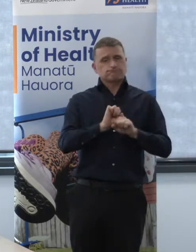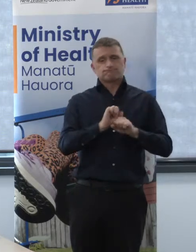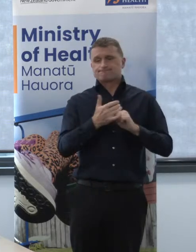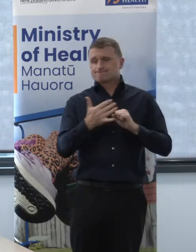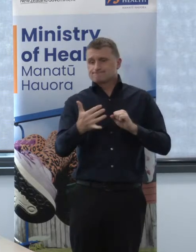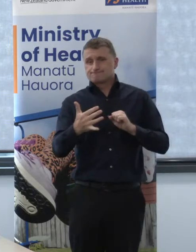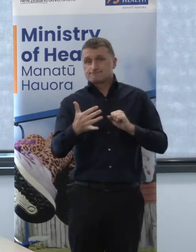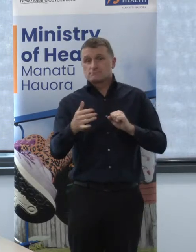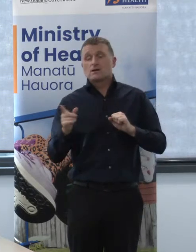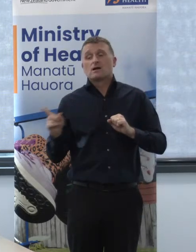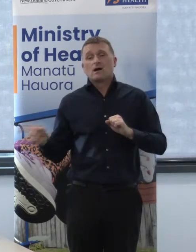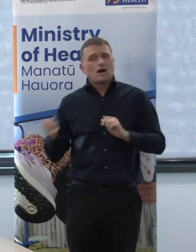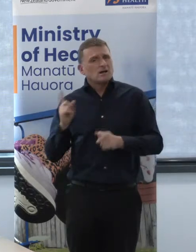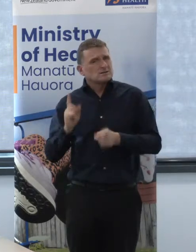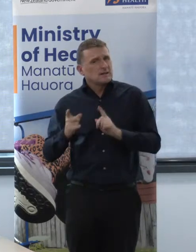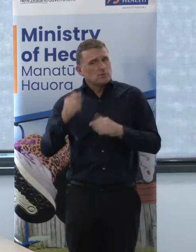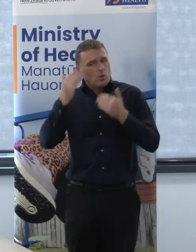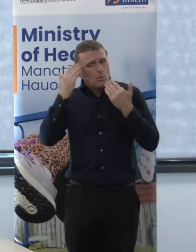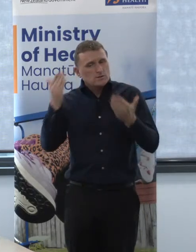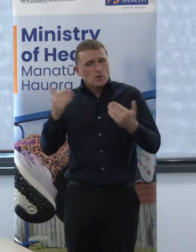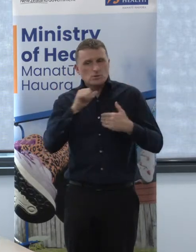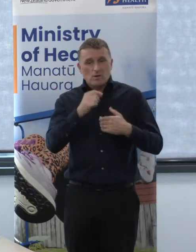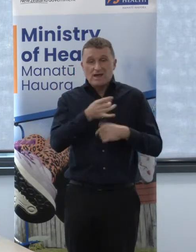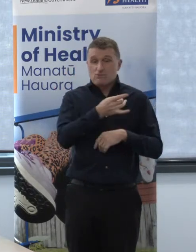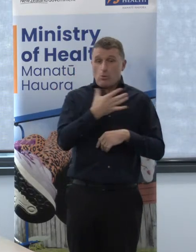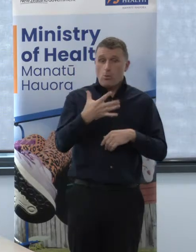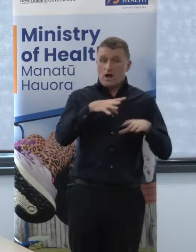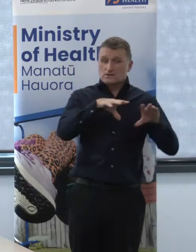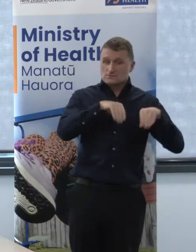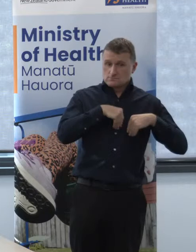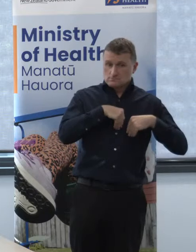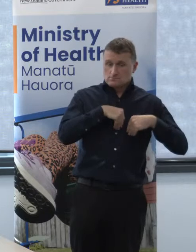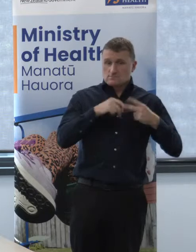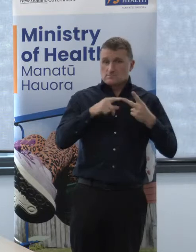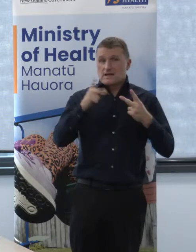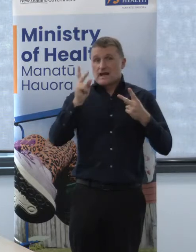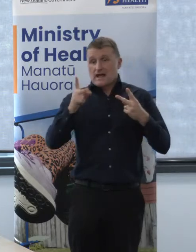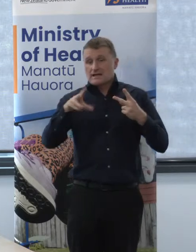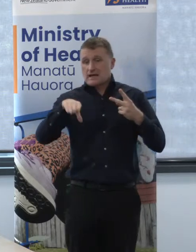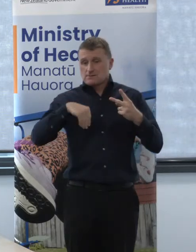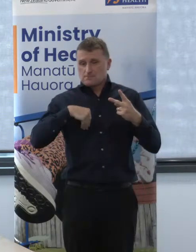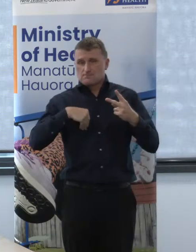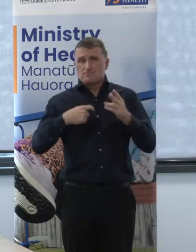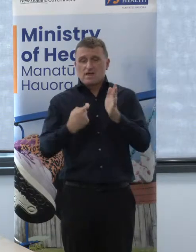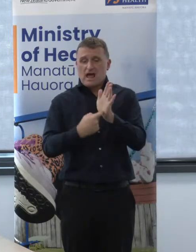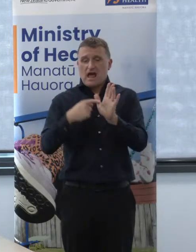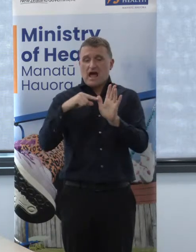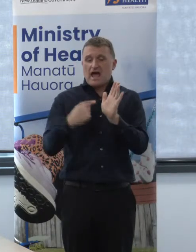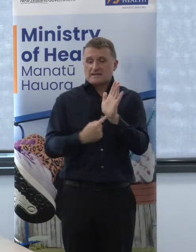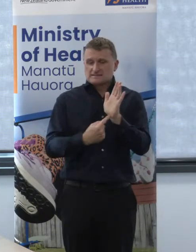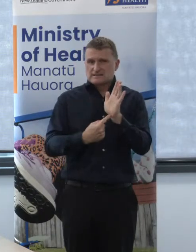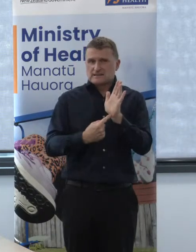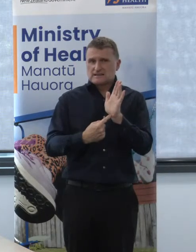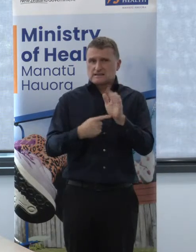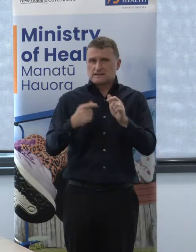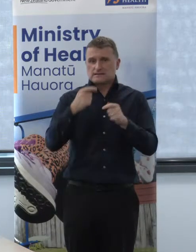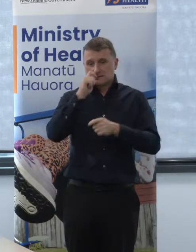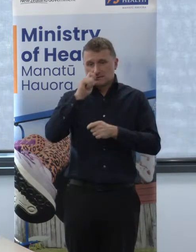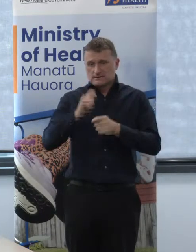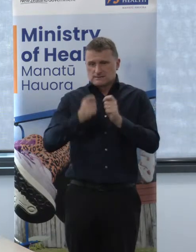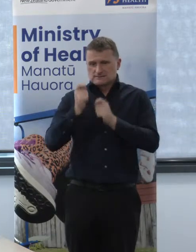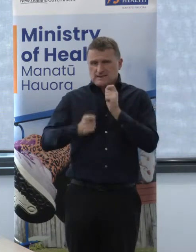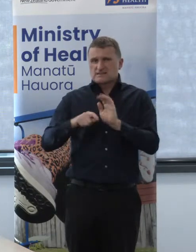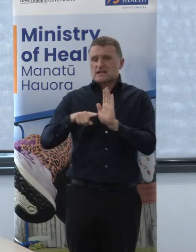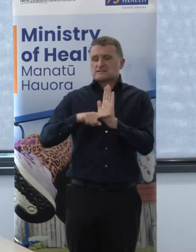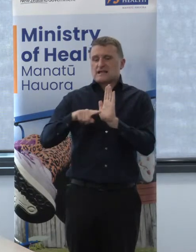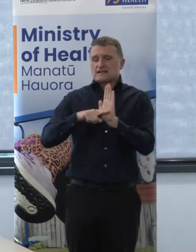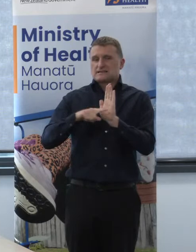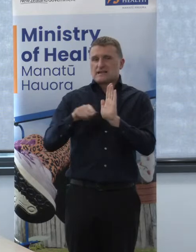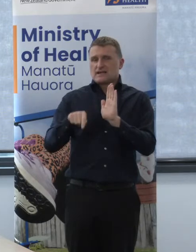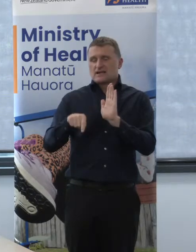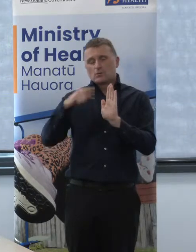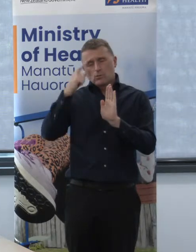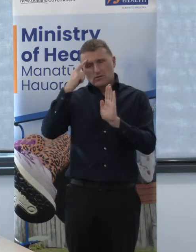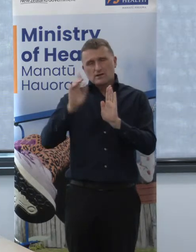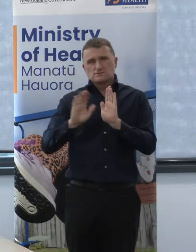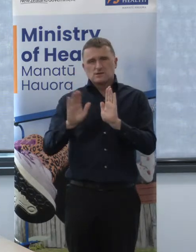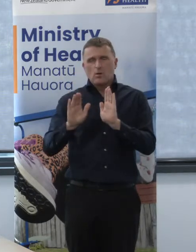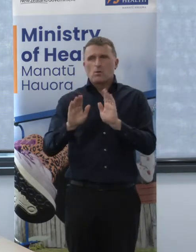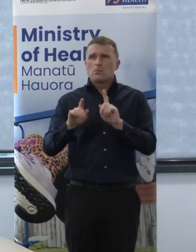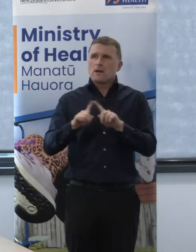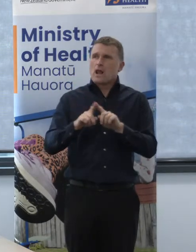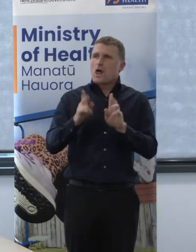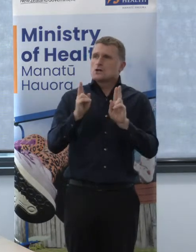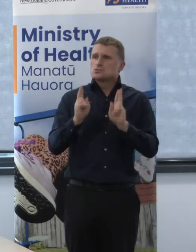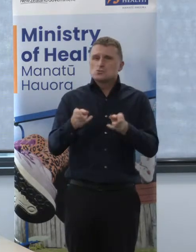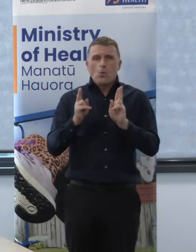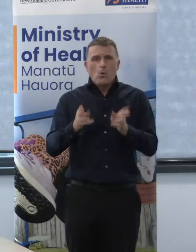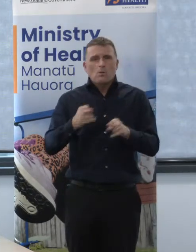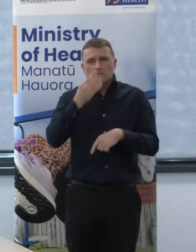ninety-day period?